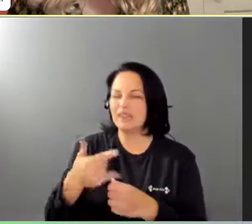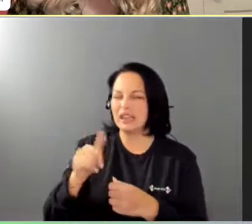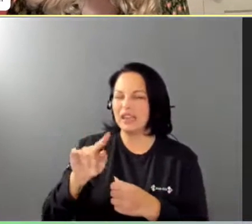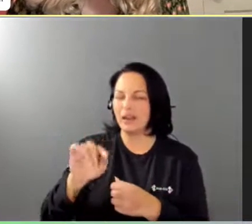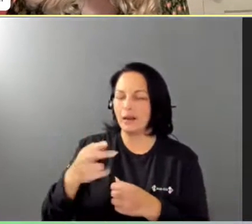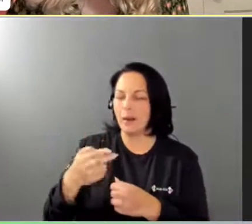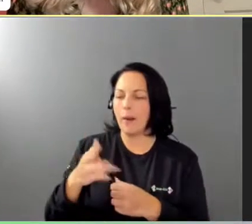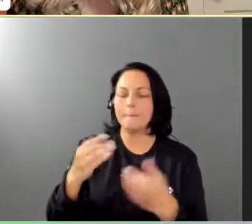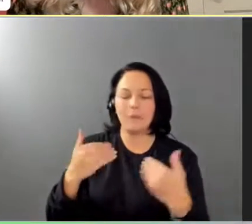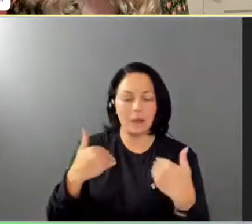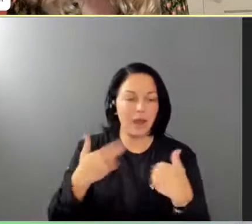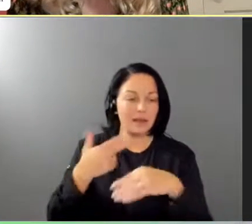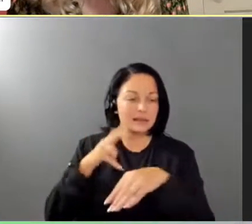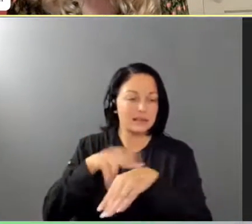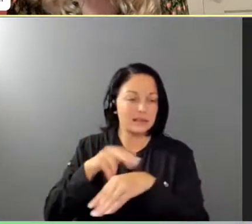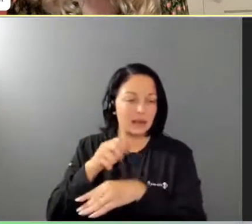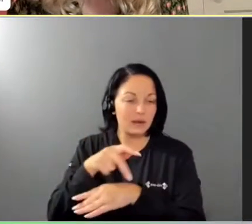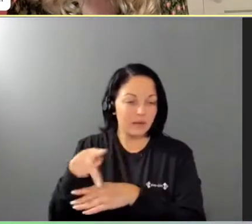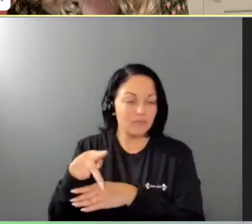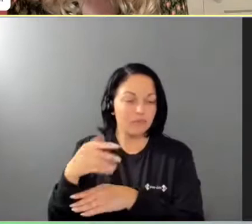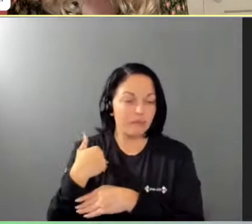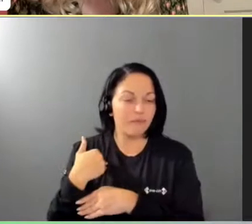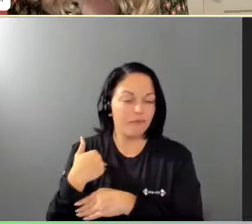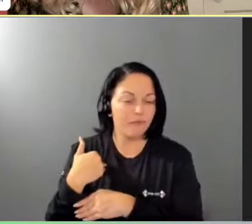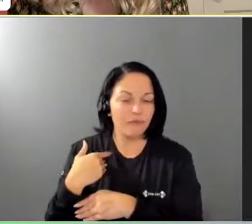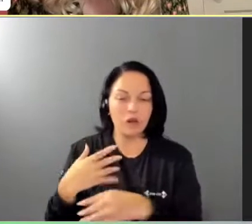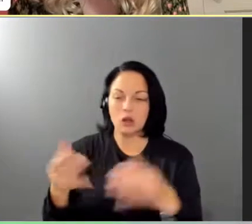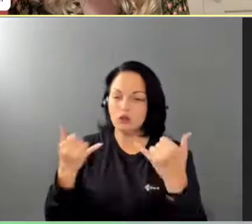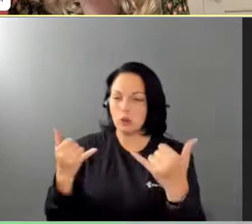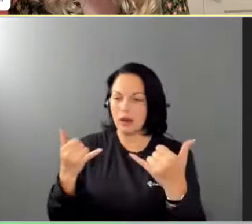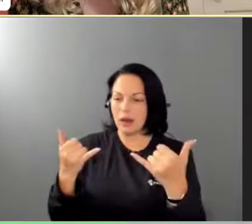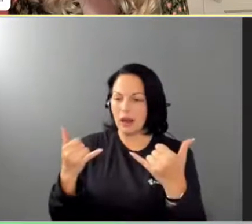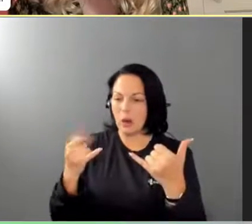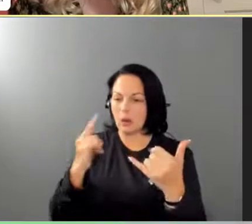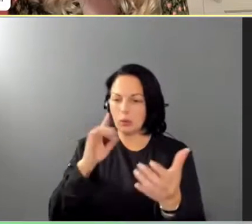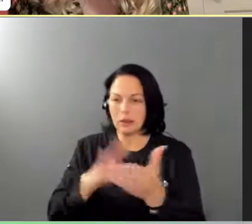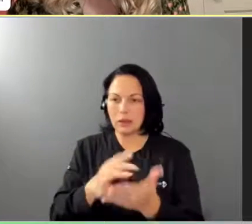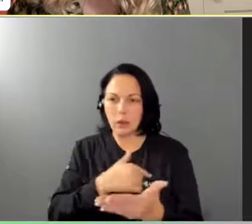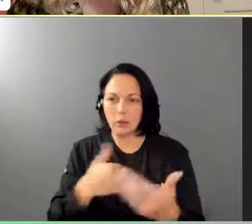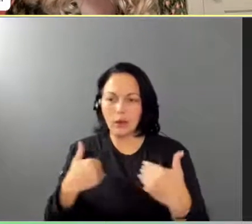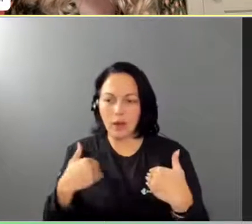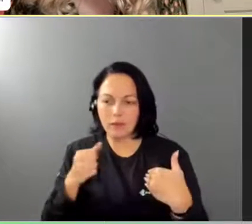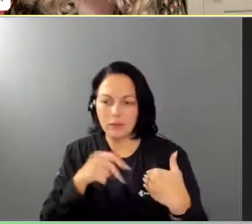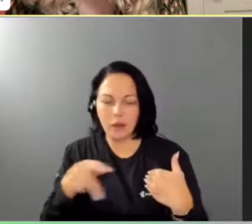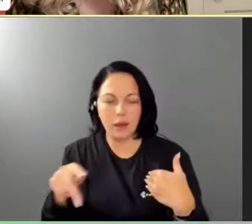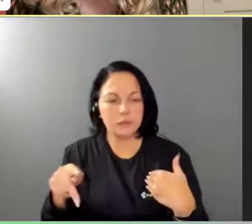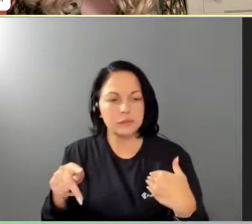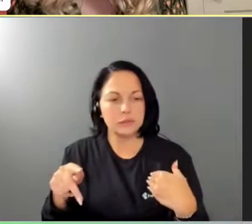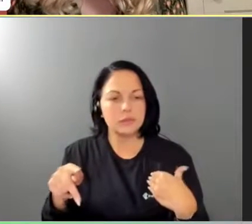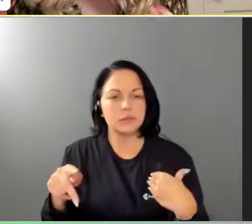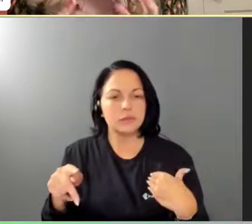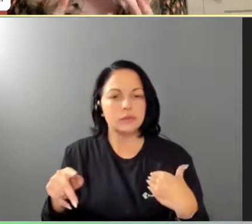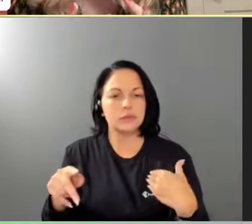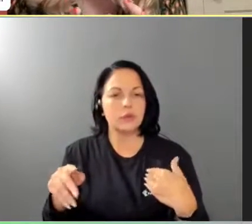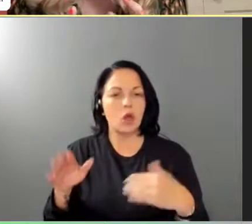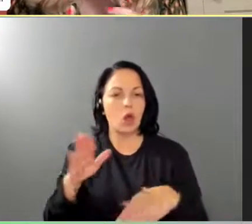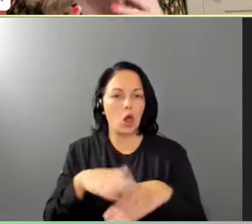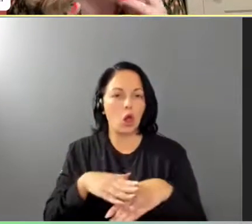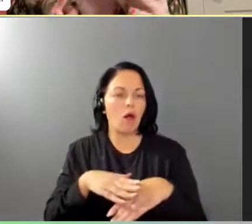scorecard apply to those code bases as well can you mimic [Kendall Gassner] It helped us have native apps. Right now